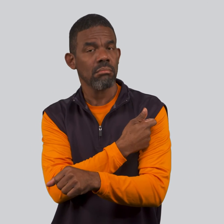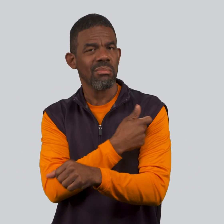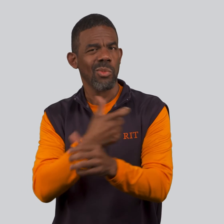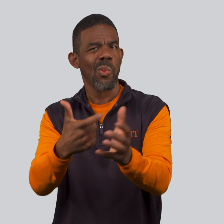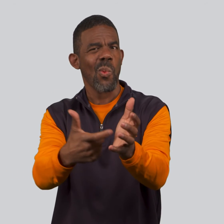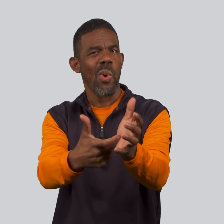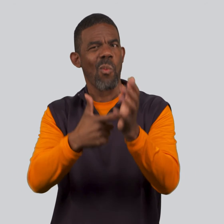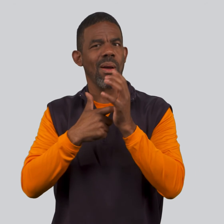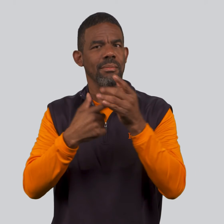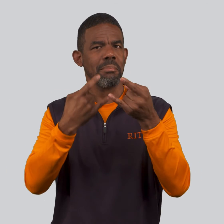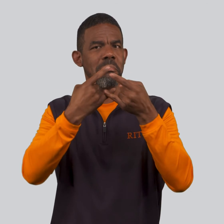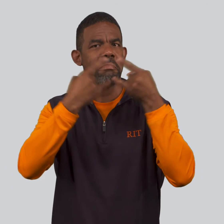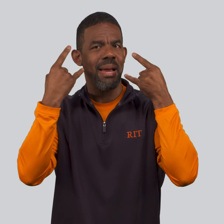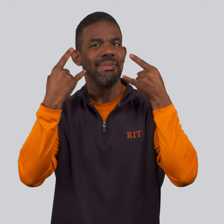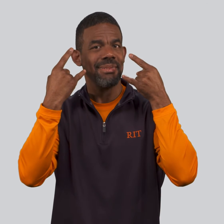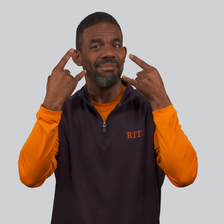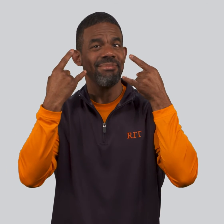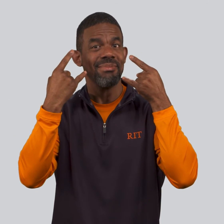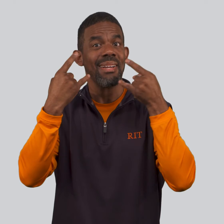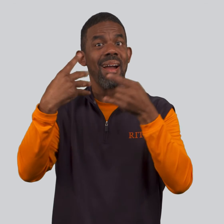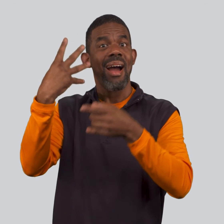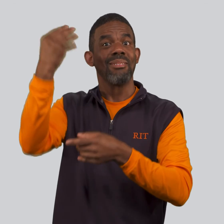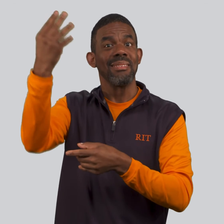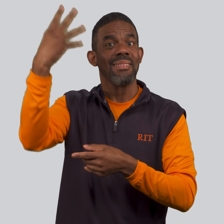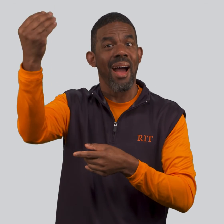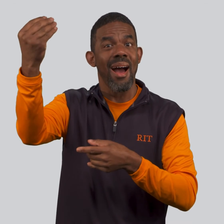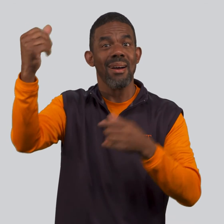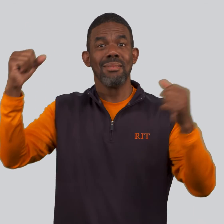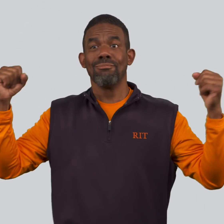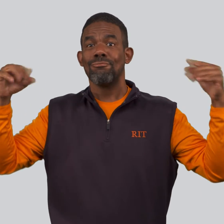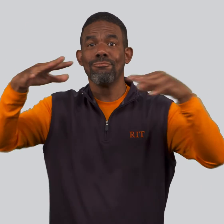are also required to wear face masks outdoors